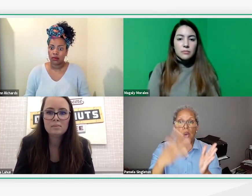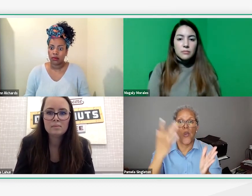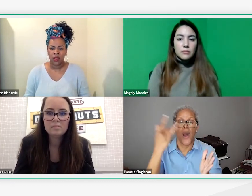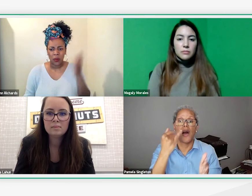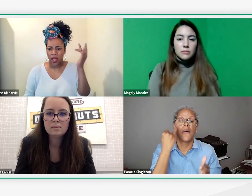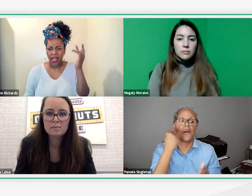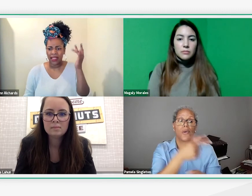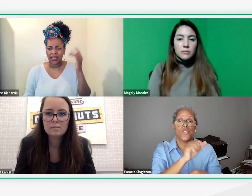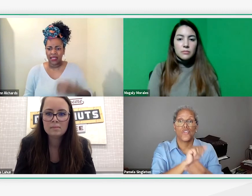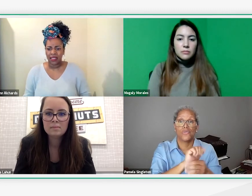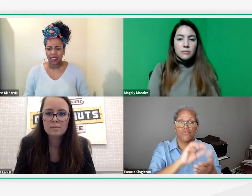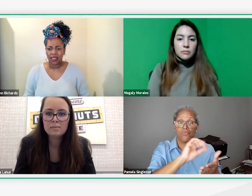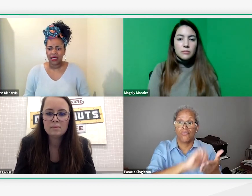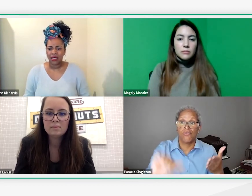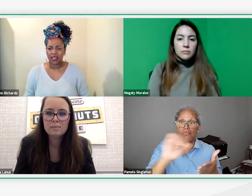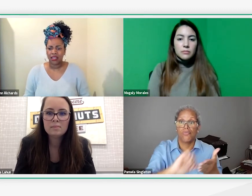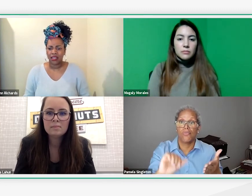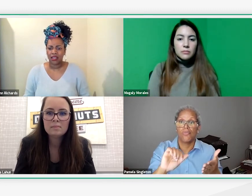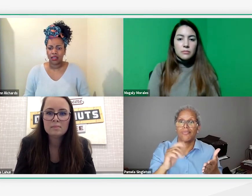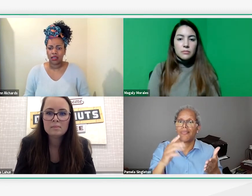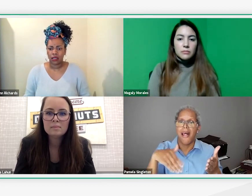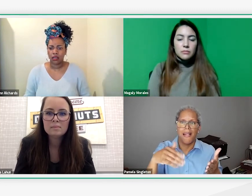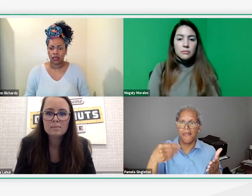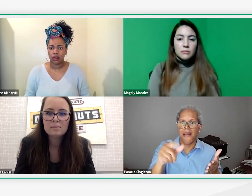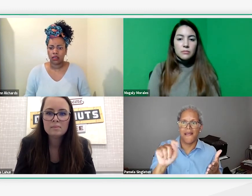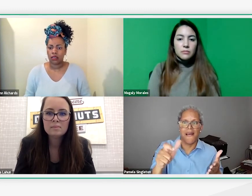retired people usually owe. >>ROXANN RICHARDS: Why?